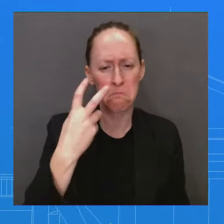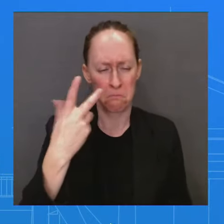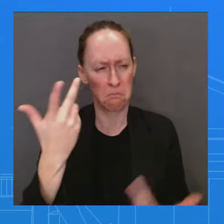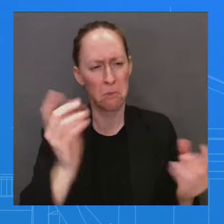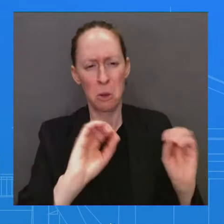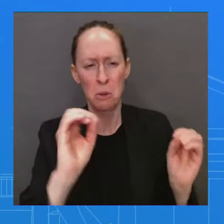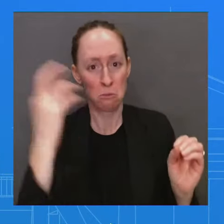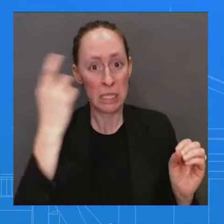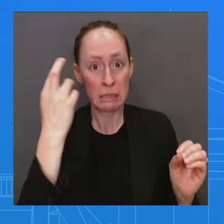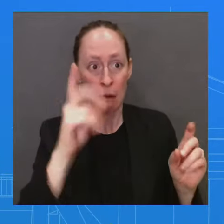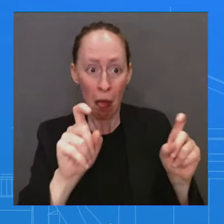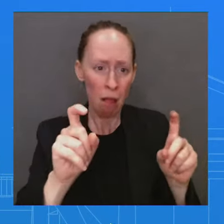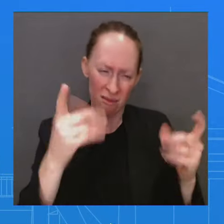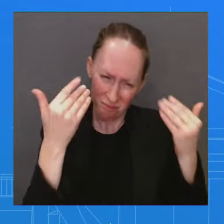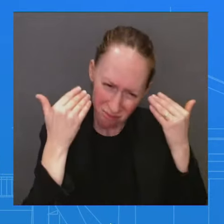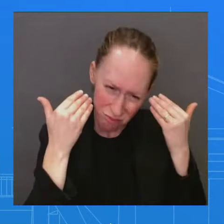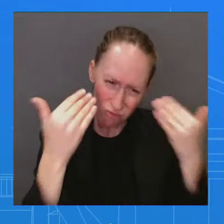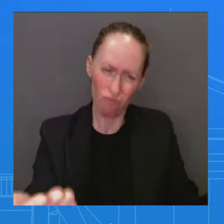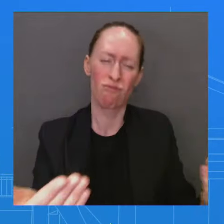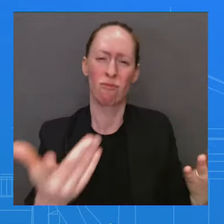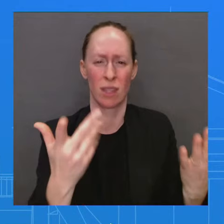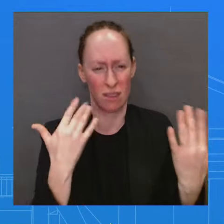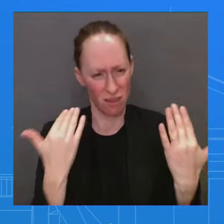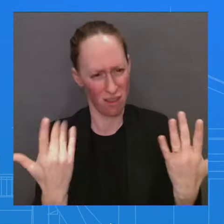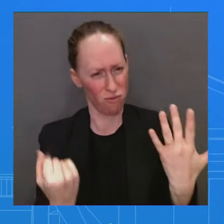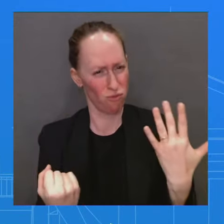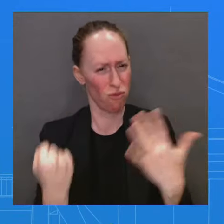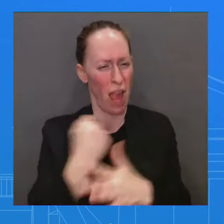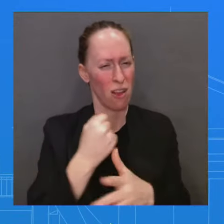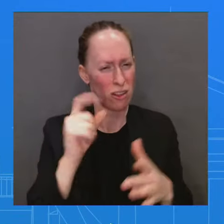which includes, as you know, critical aid to Ukraine as well. And that's not just --